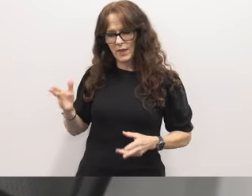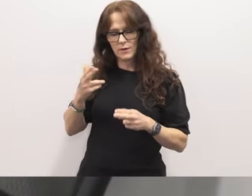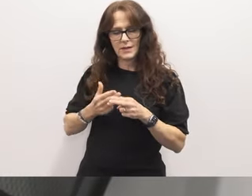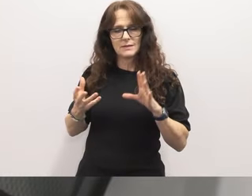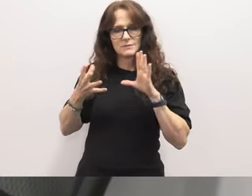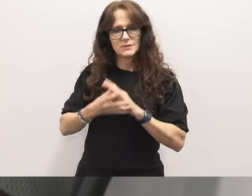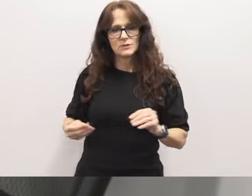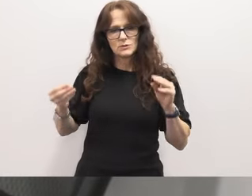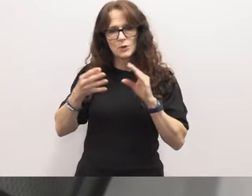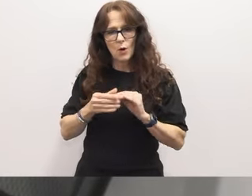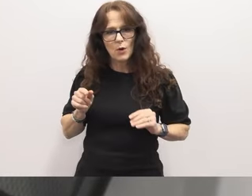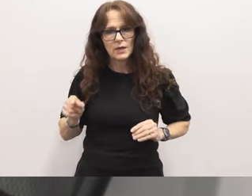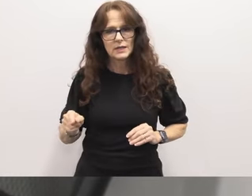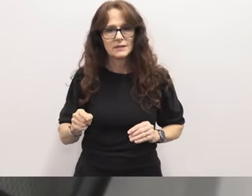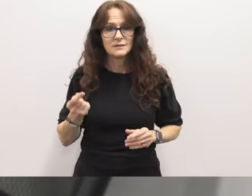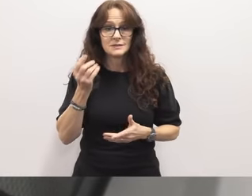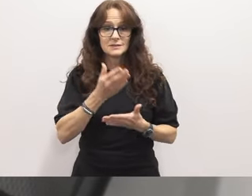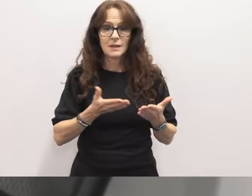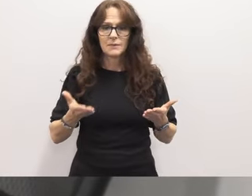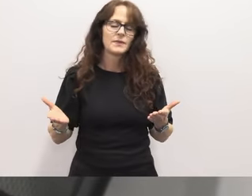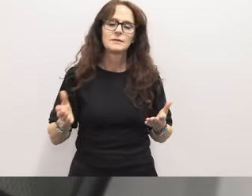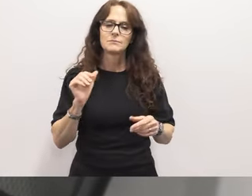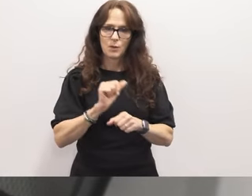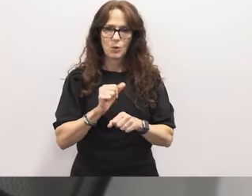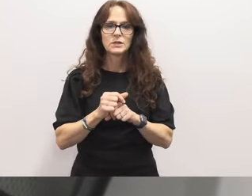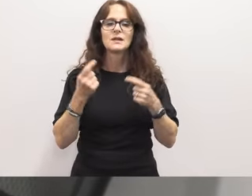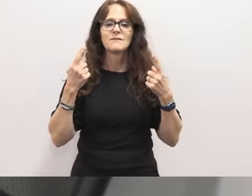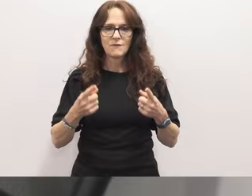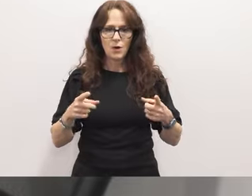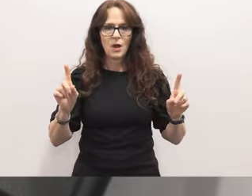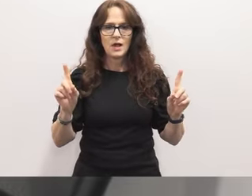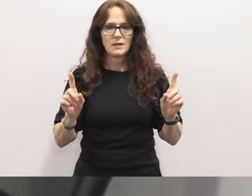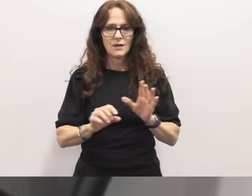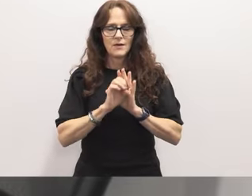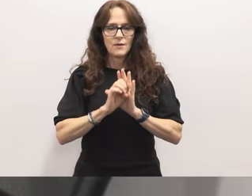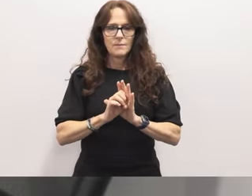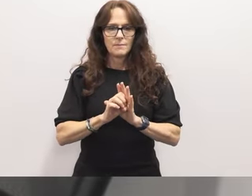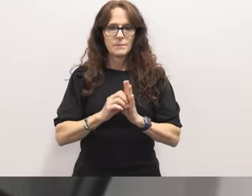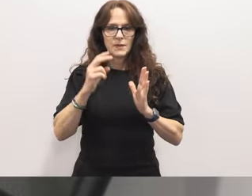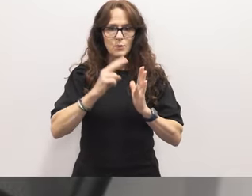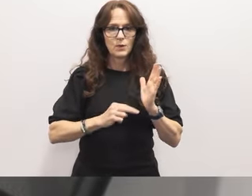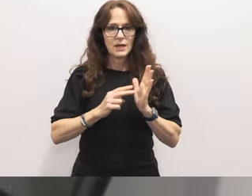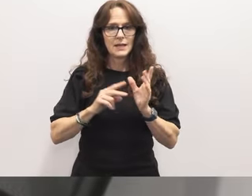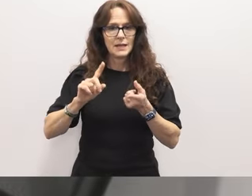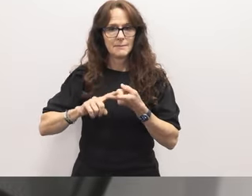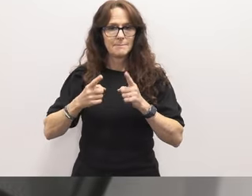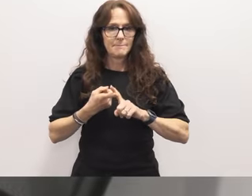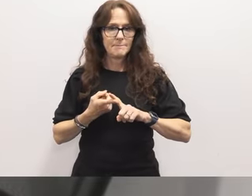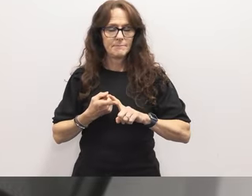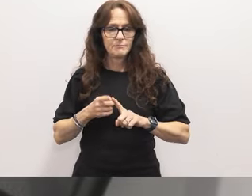A few things that has been working for us is, for example, we have reading buddies. So our fifth grade teachers team up